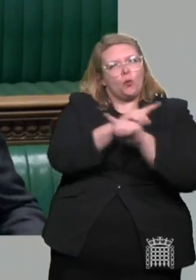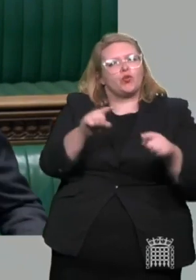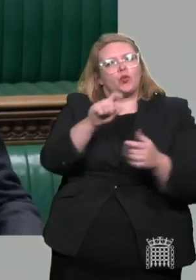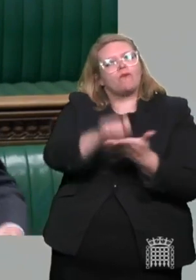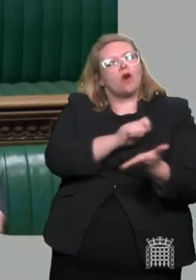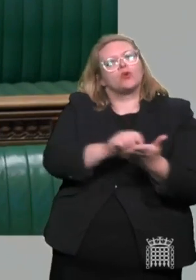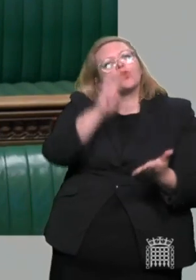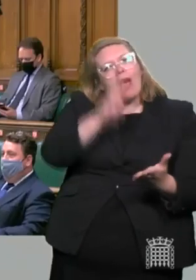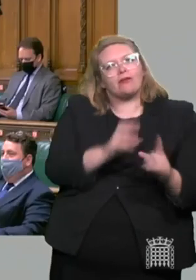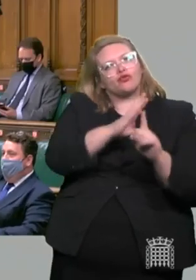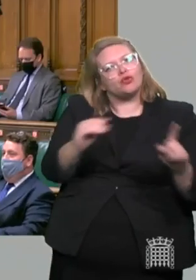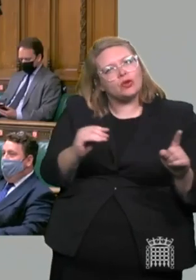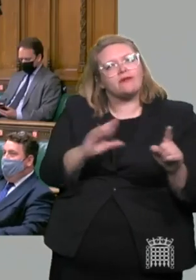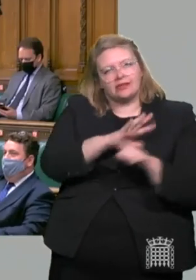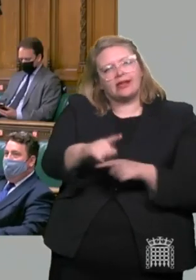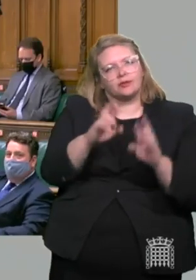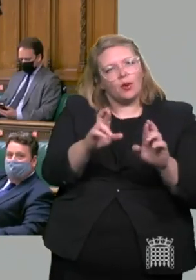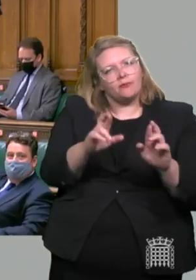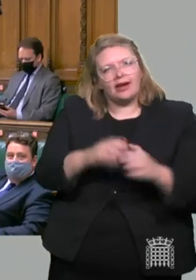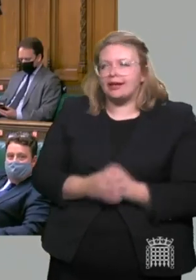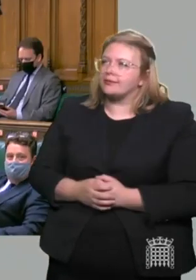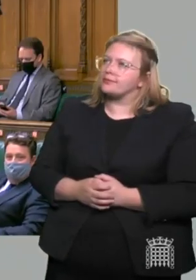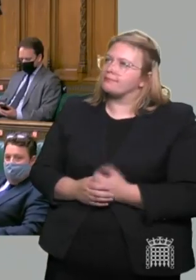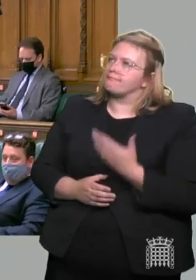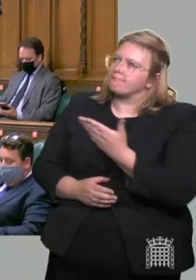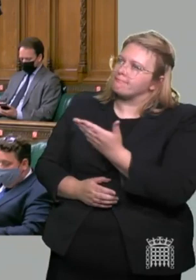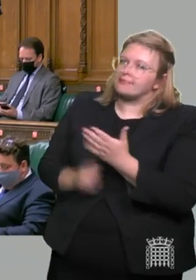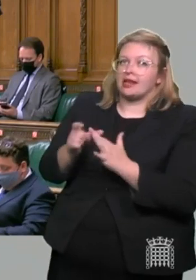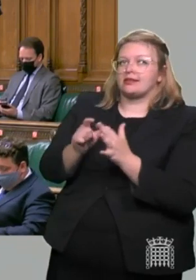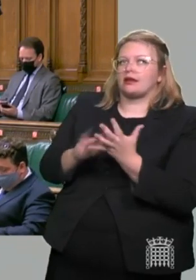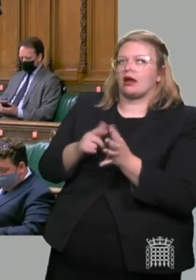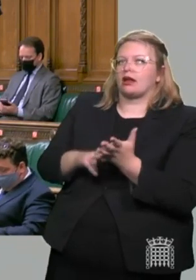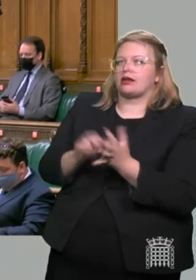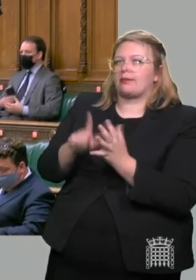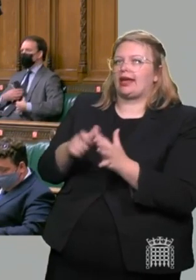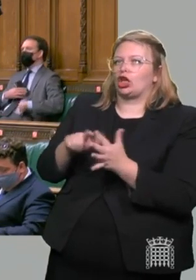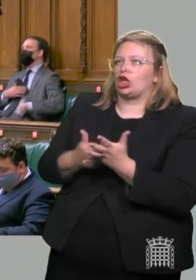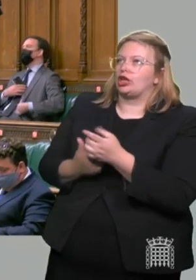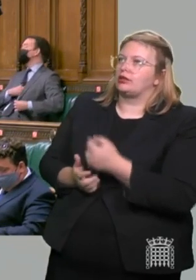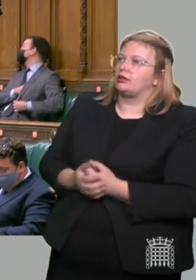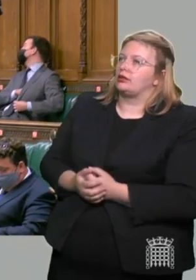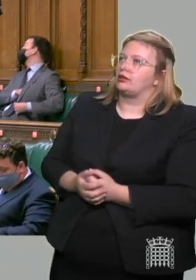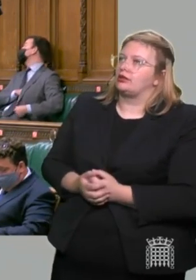Duncan Baker (North Norfolk) (Con) As probably the only former sub-postmaster